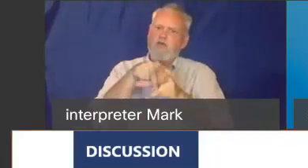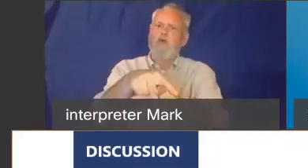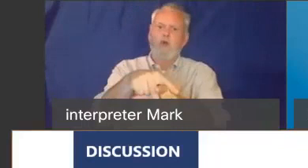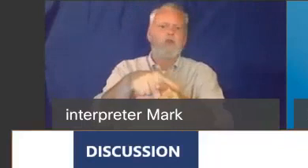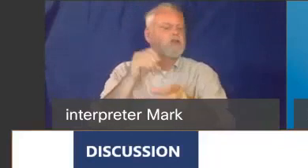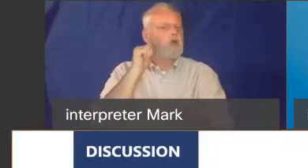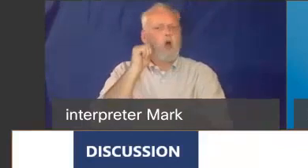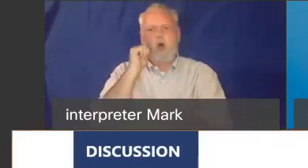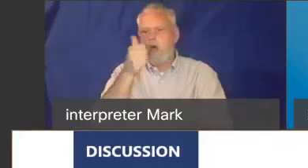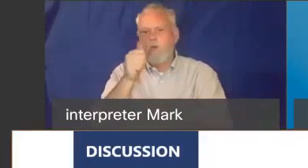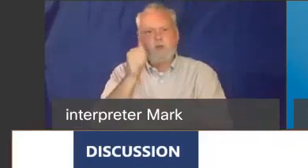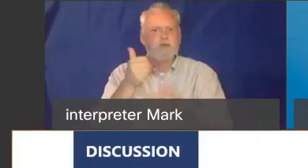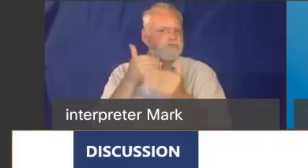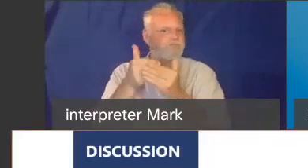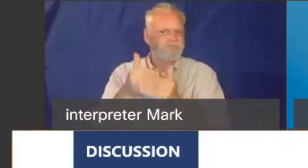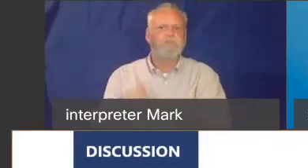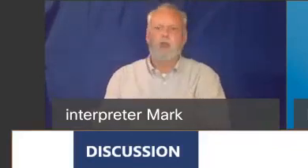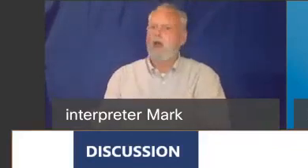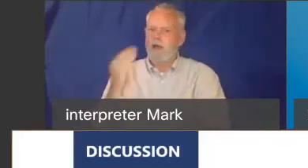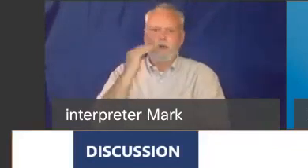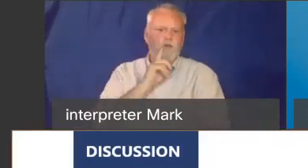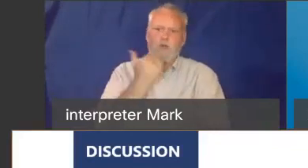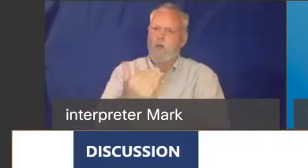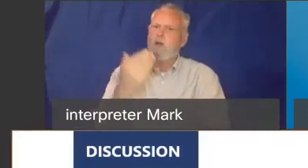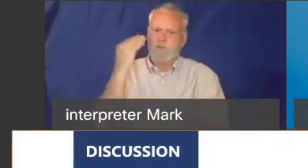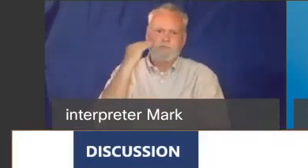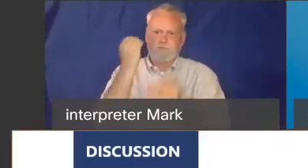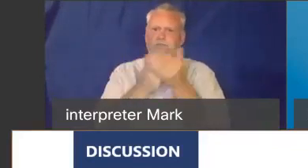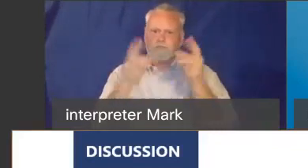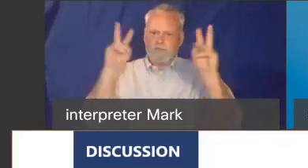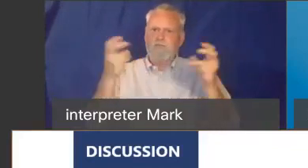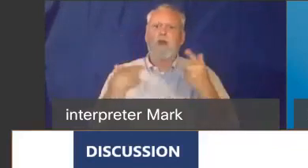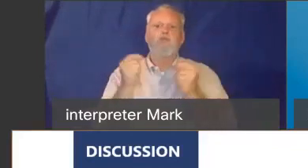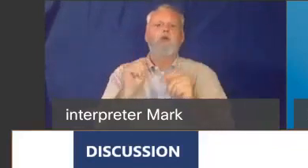So, I know it extremely well. I know somebody issues extremely well and I'm trying to work through all those, but I.